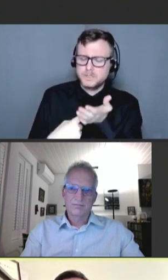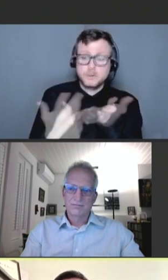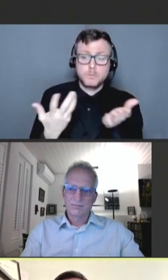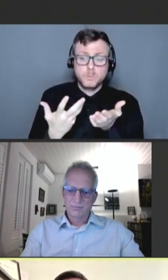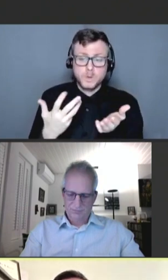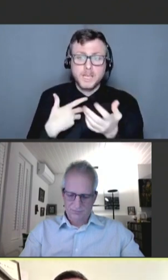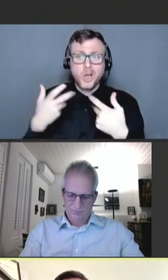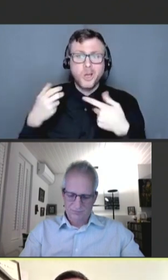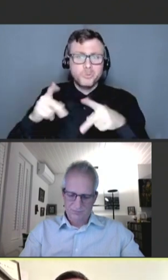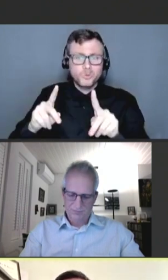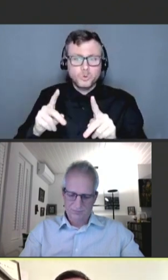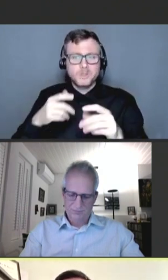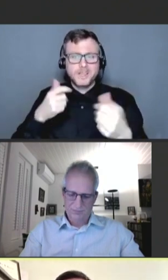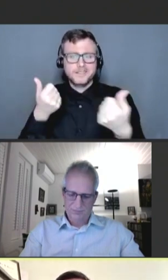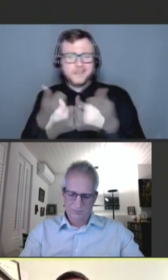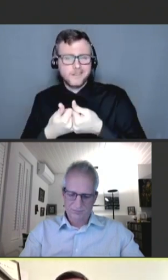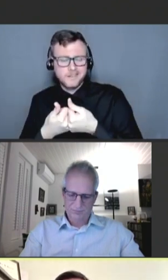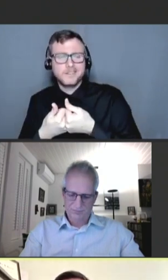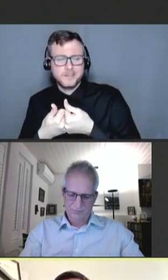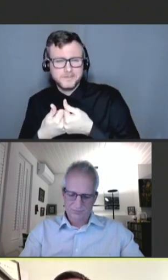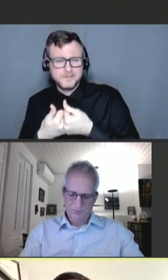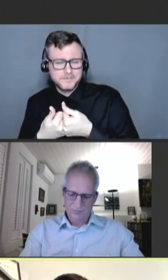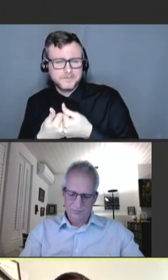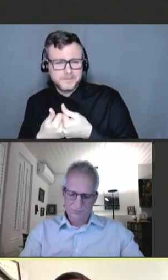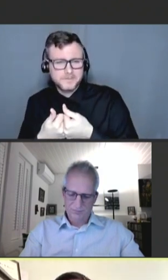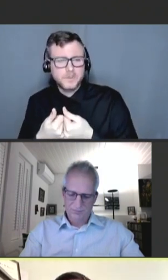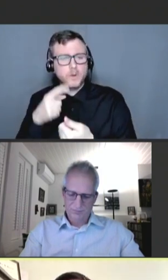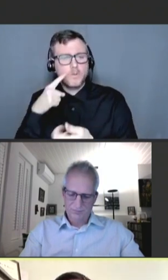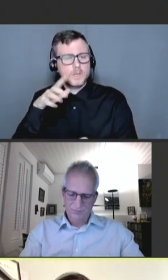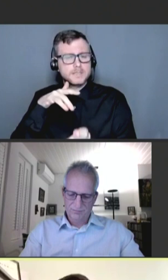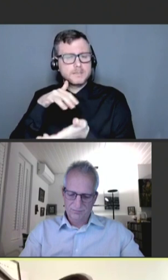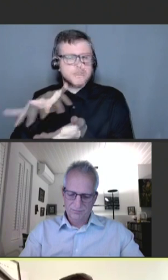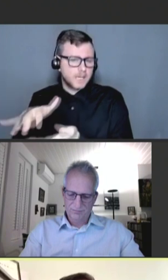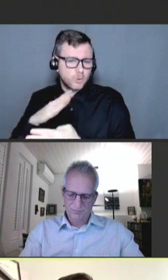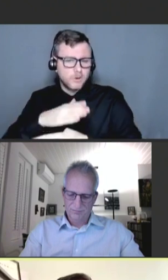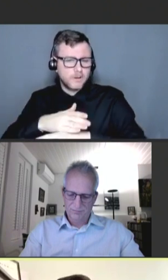are the opportunities and challenges of studying and preventing Long-COVID,